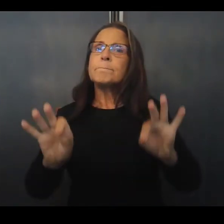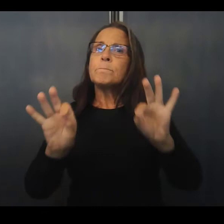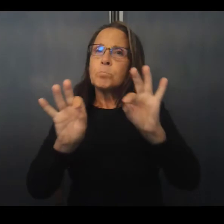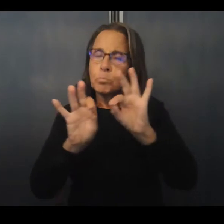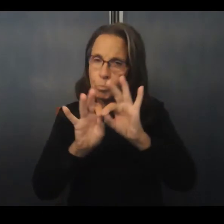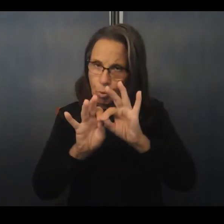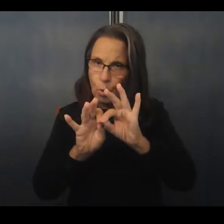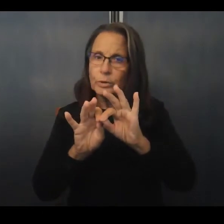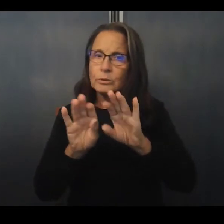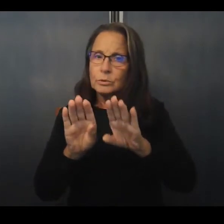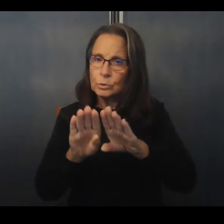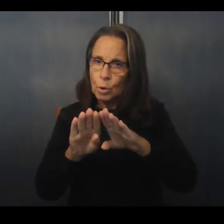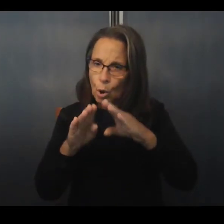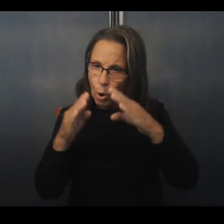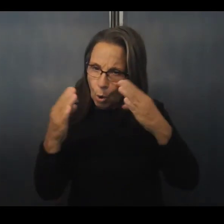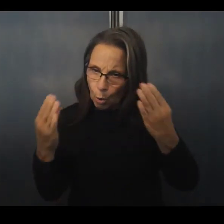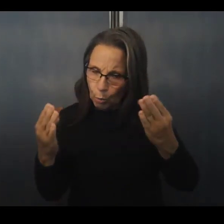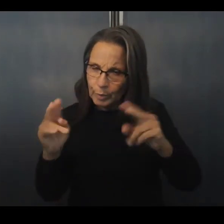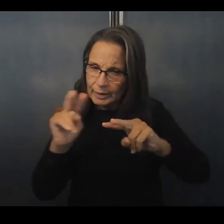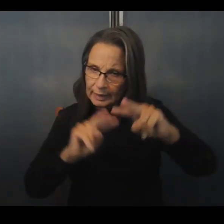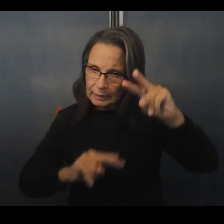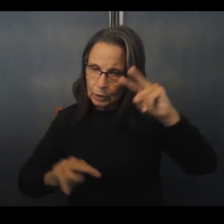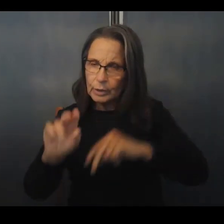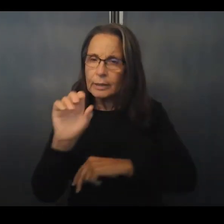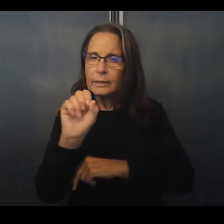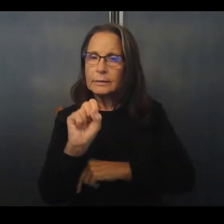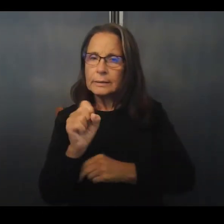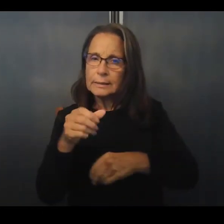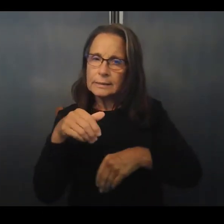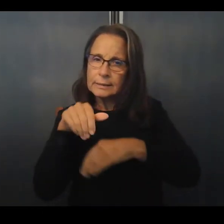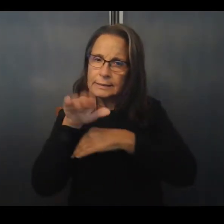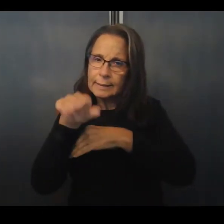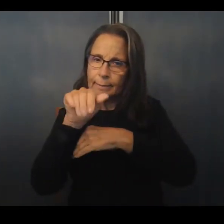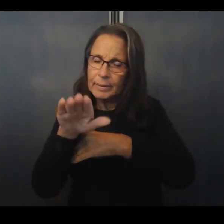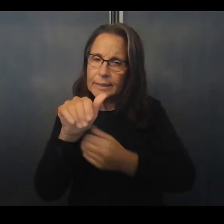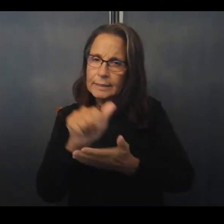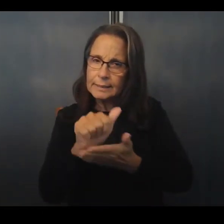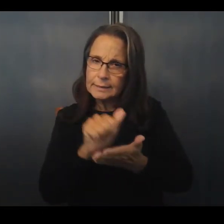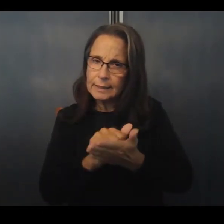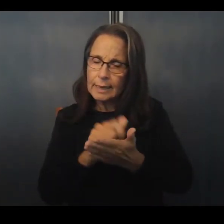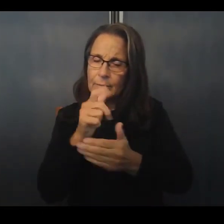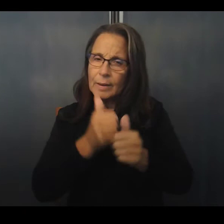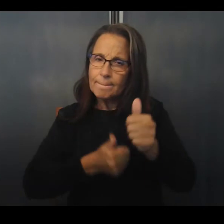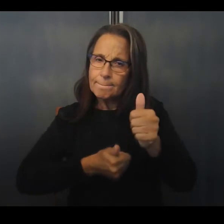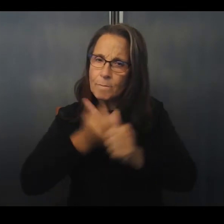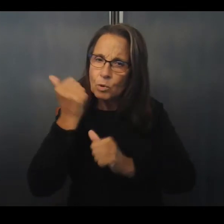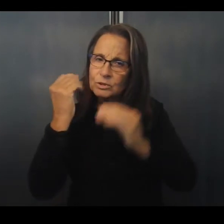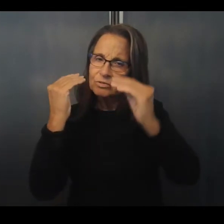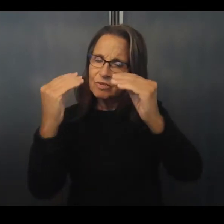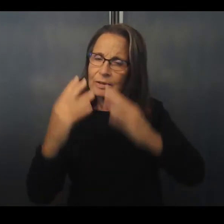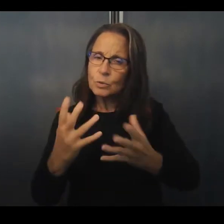at your submitted assignment because most faculty will allow you to see how you performed not just